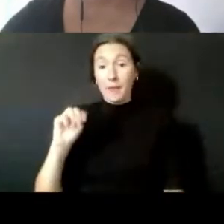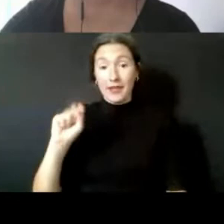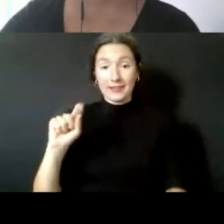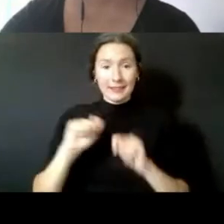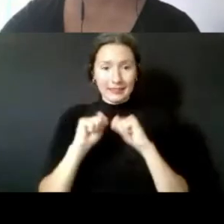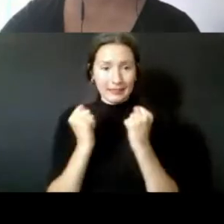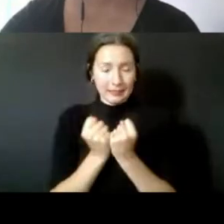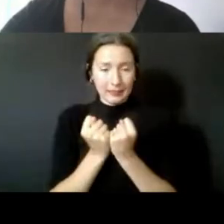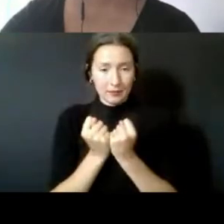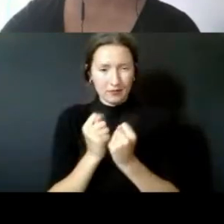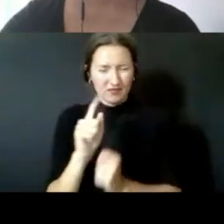camera here